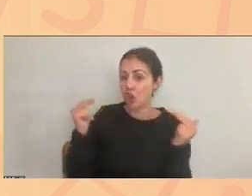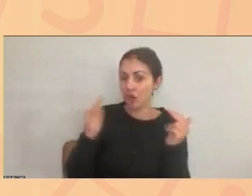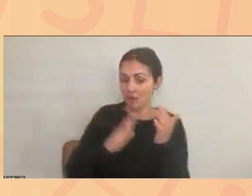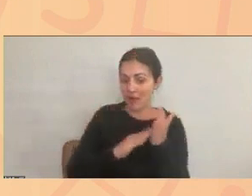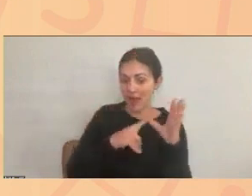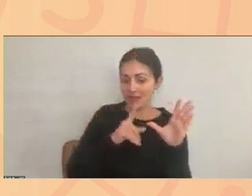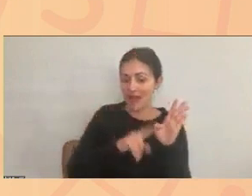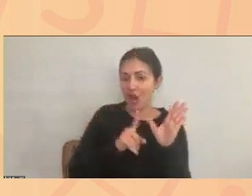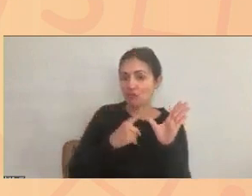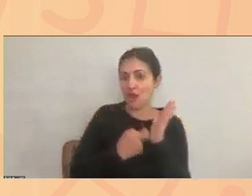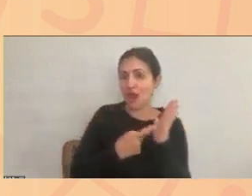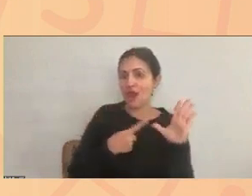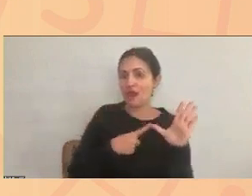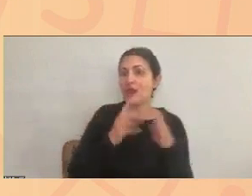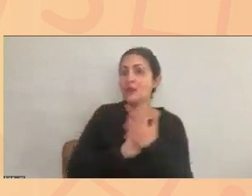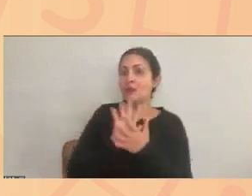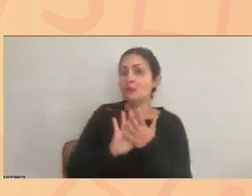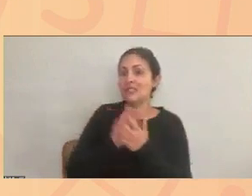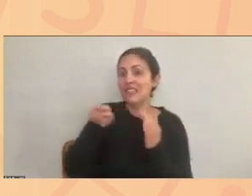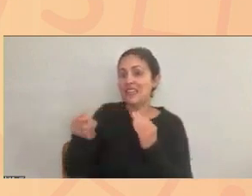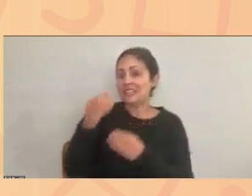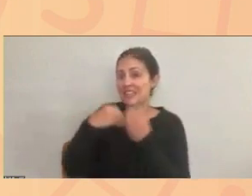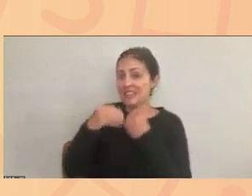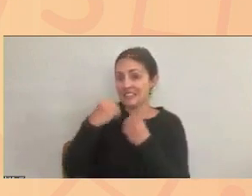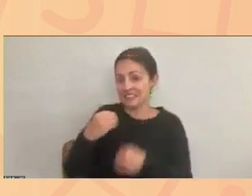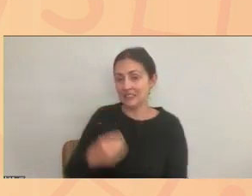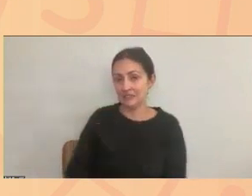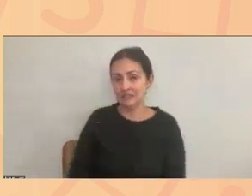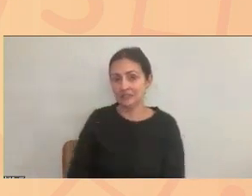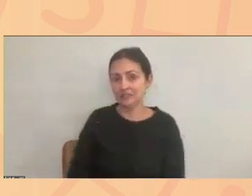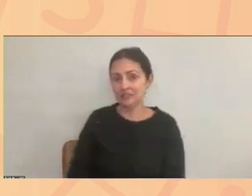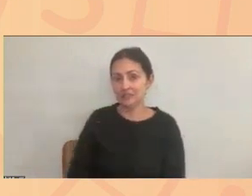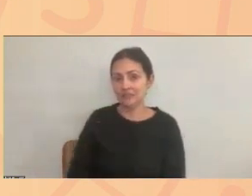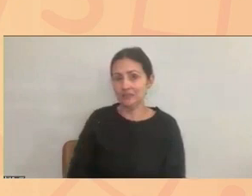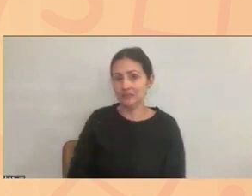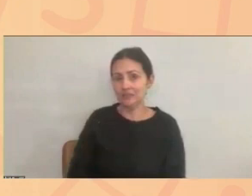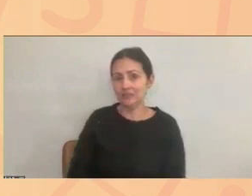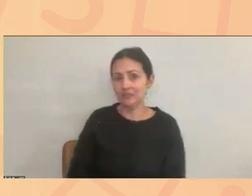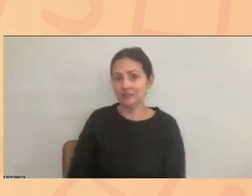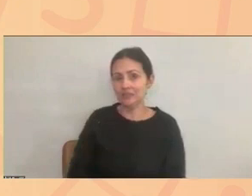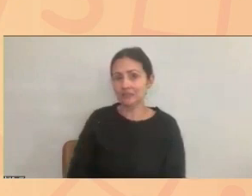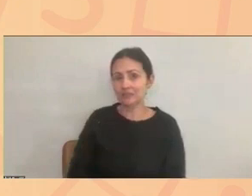is eating the pelican, no sorry, the fish. Sorry.